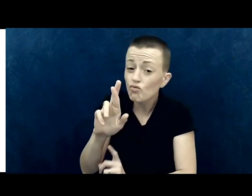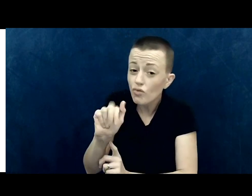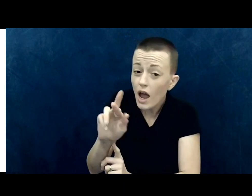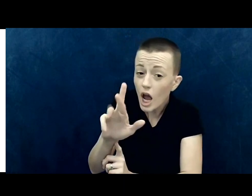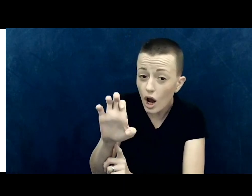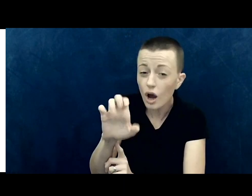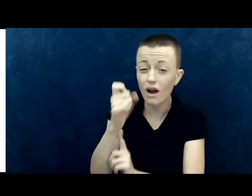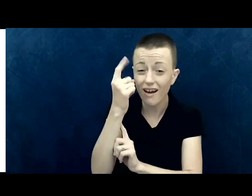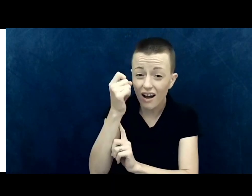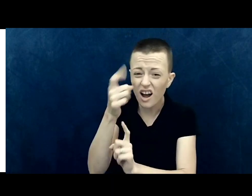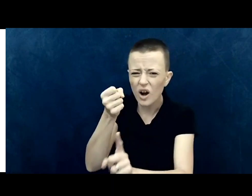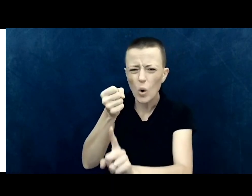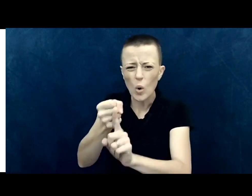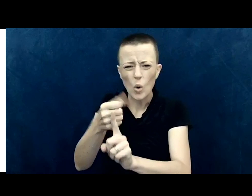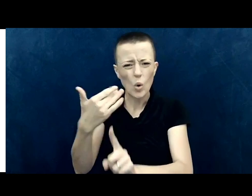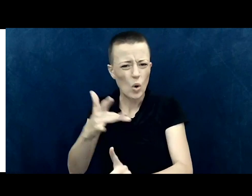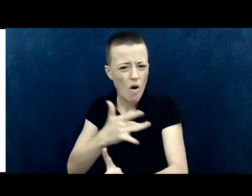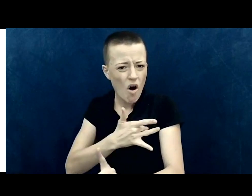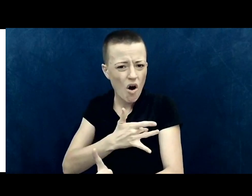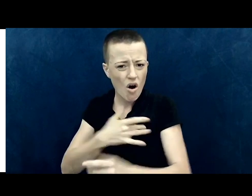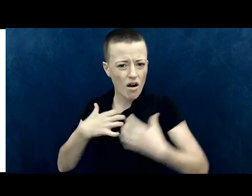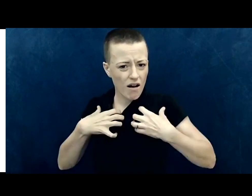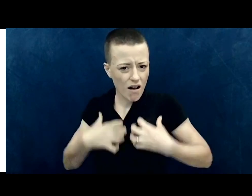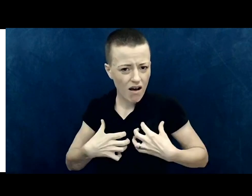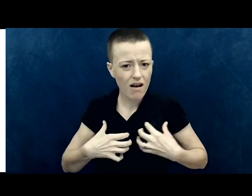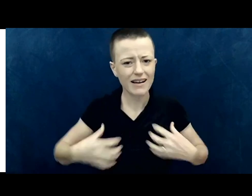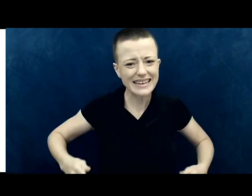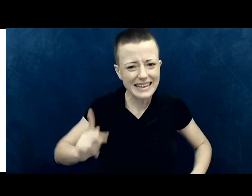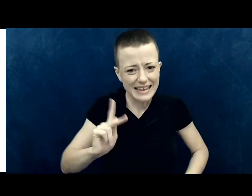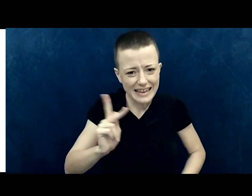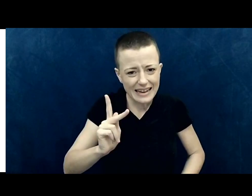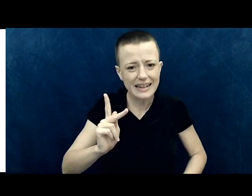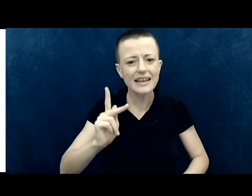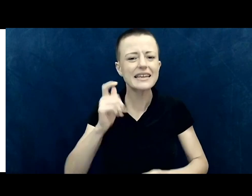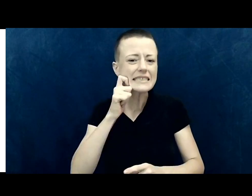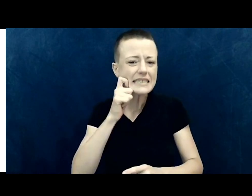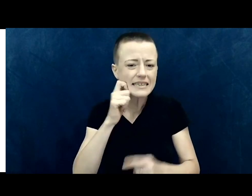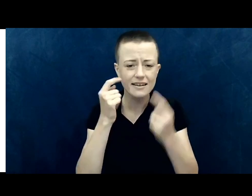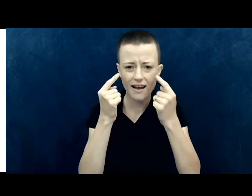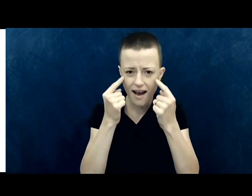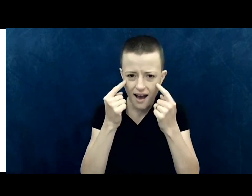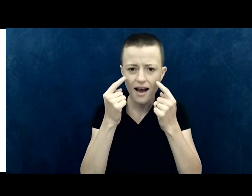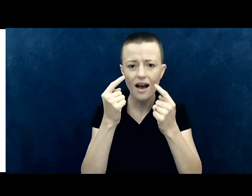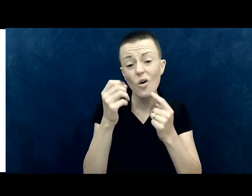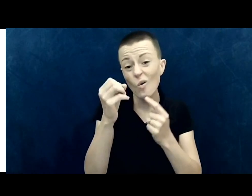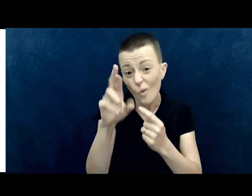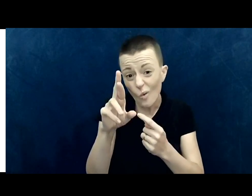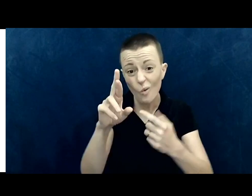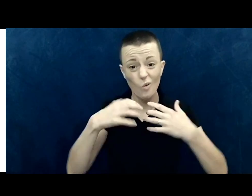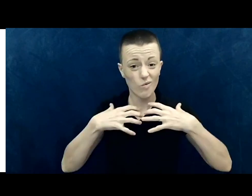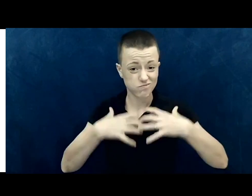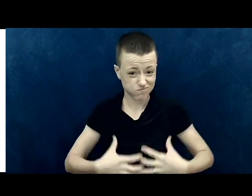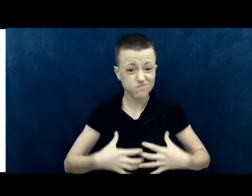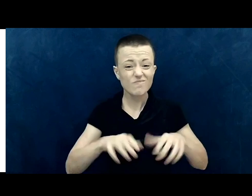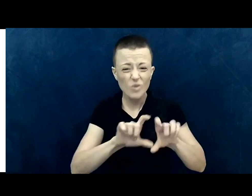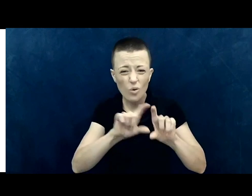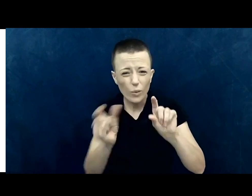such as the heart, lungs, kidneys, brain, skin, eyes, or gastrointestinal organs, and causes inflammation.